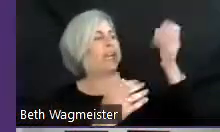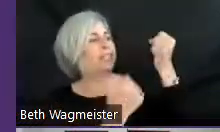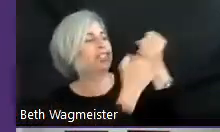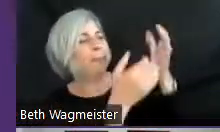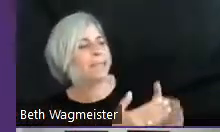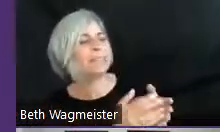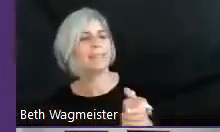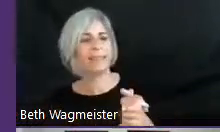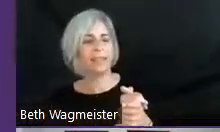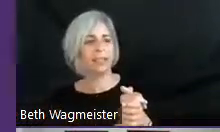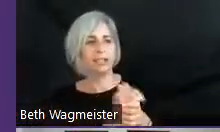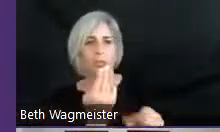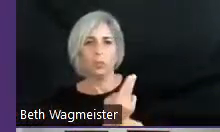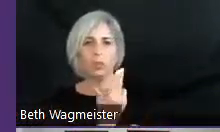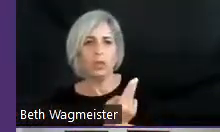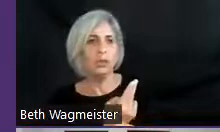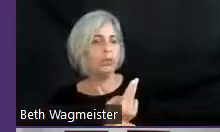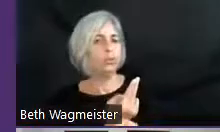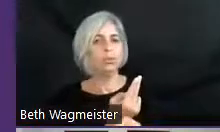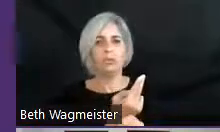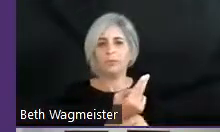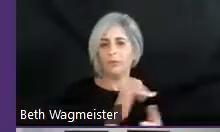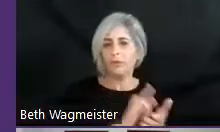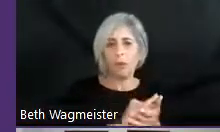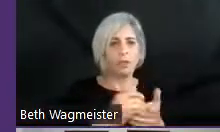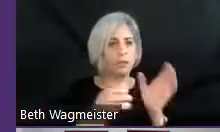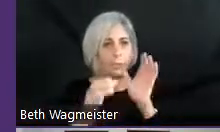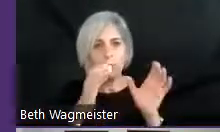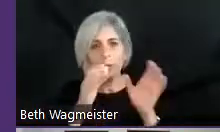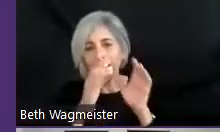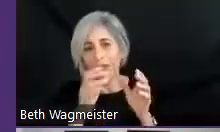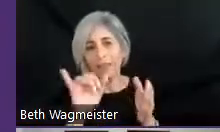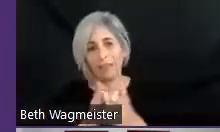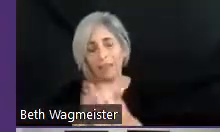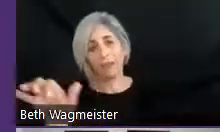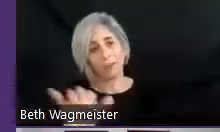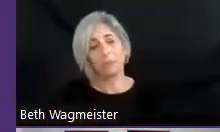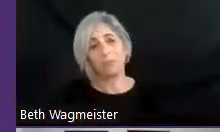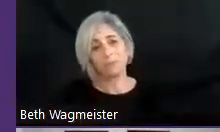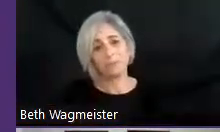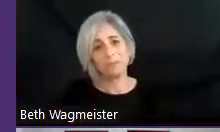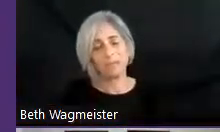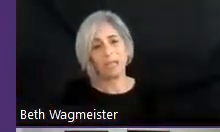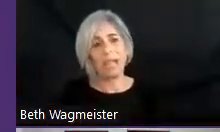something like view to calibrate your communications as well. How do you not get burned out and